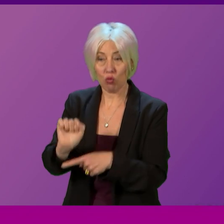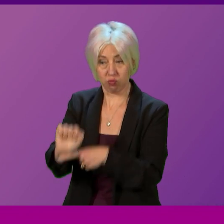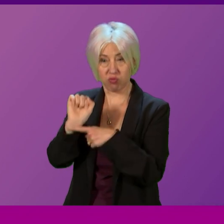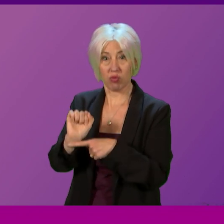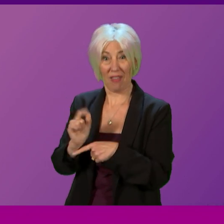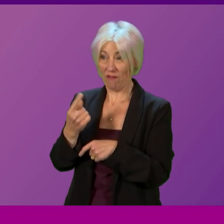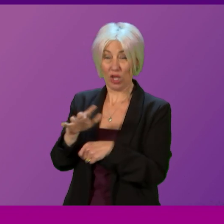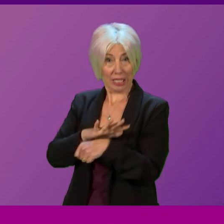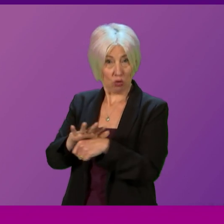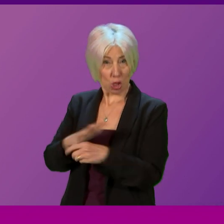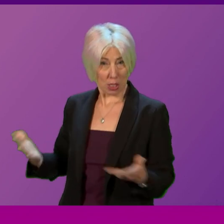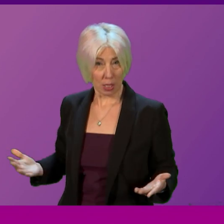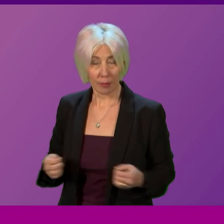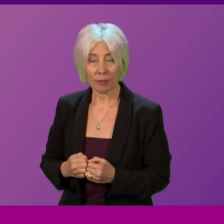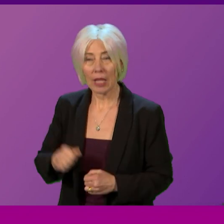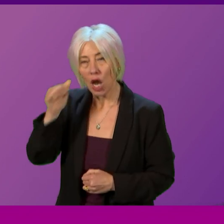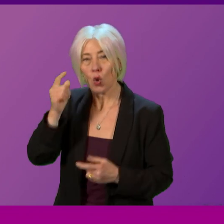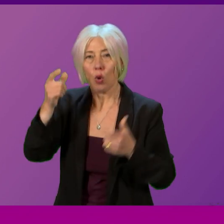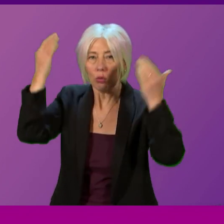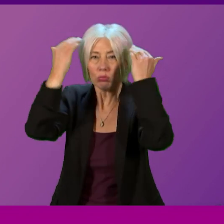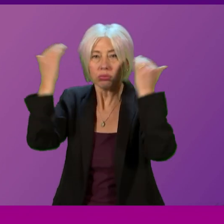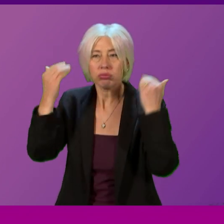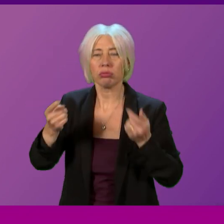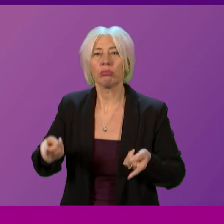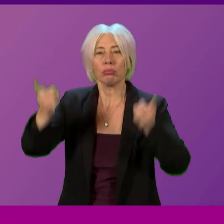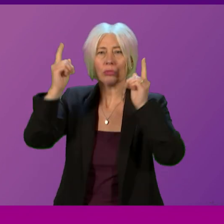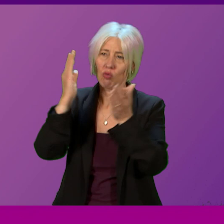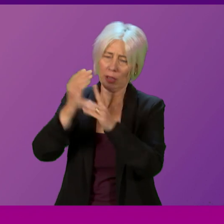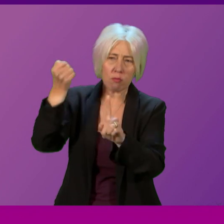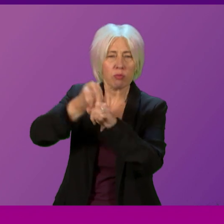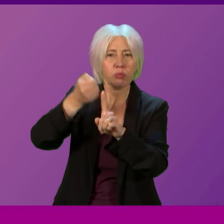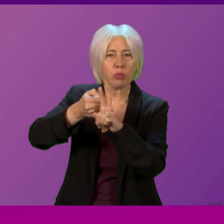The Lord Advocate is a big advocate for and champion of doing that.